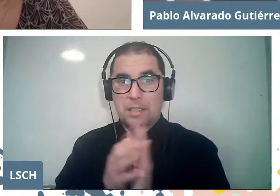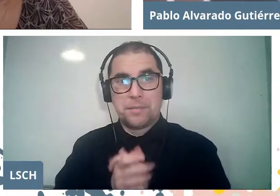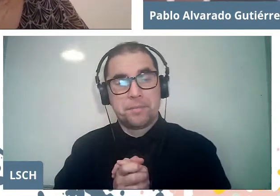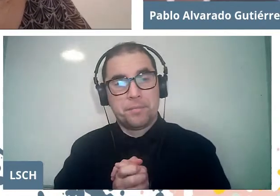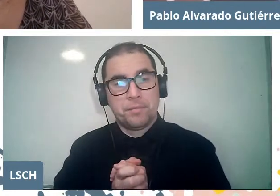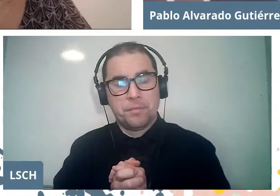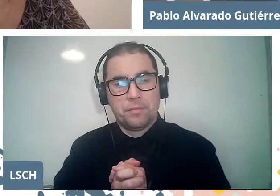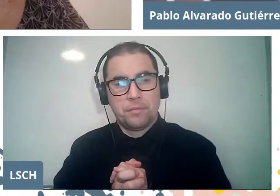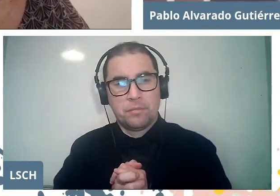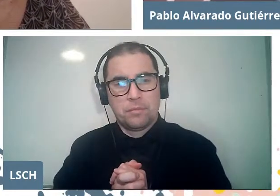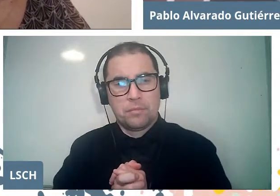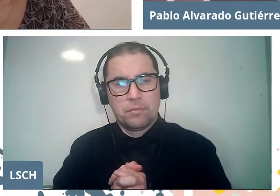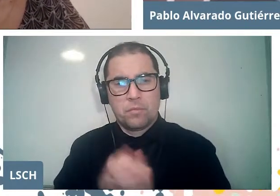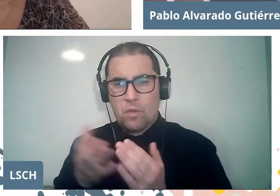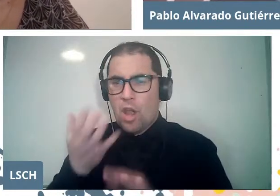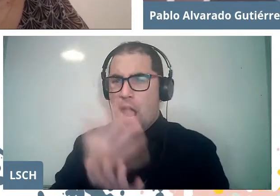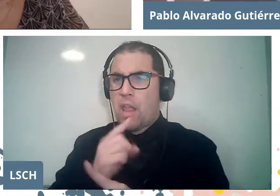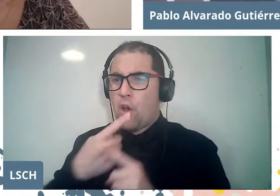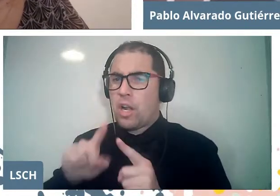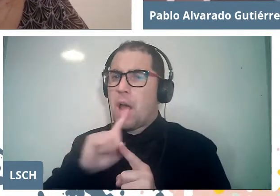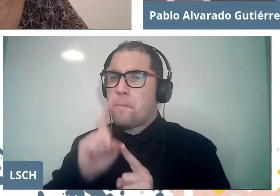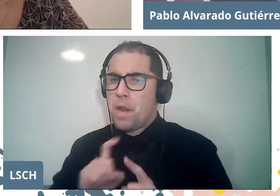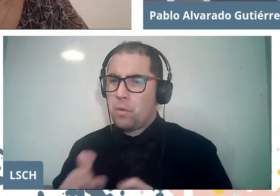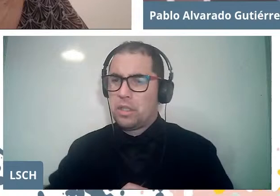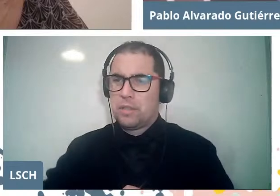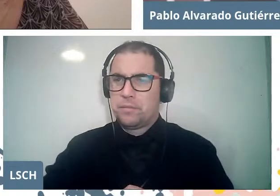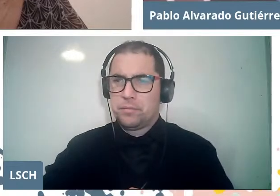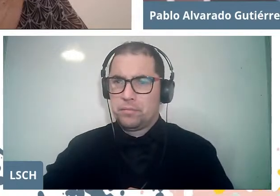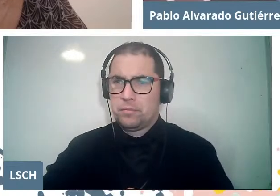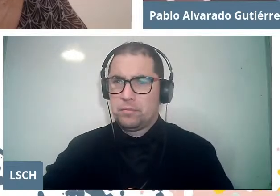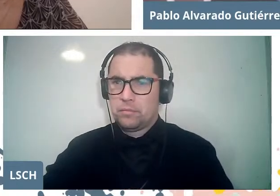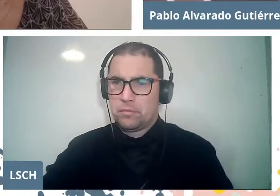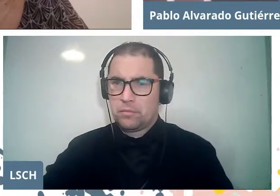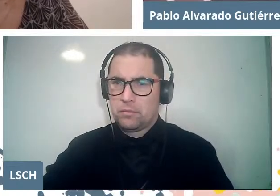Here we have another question, someone wants to know